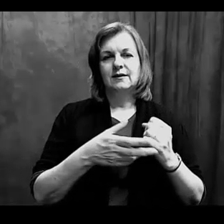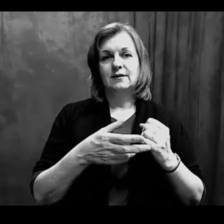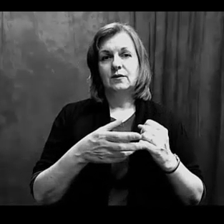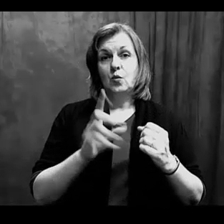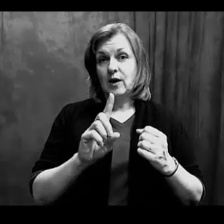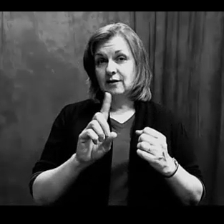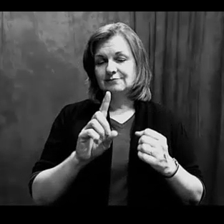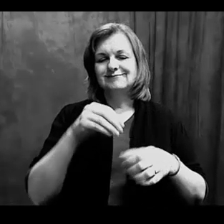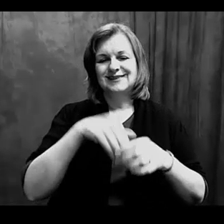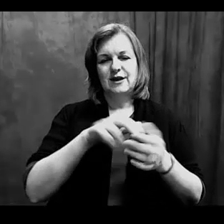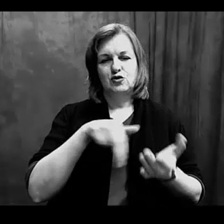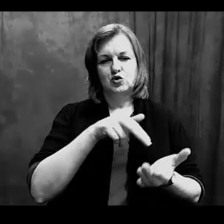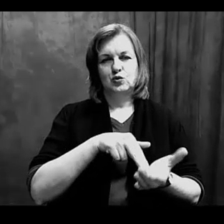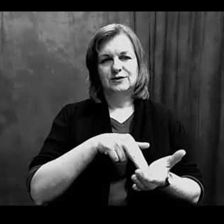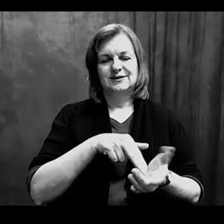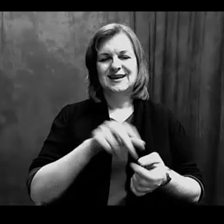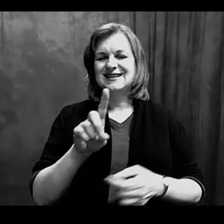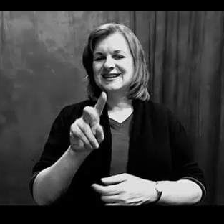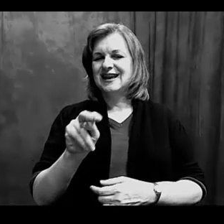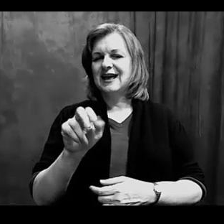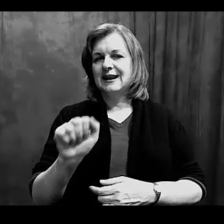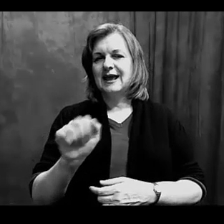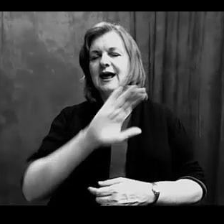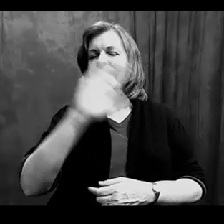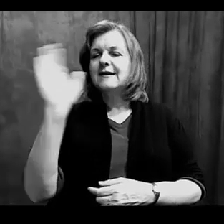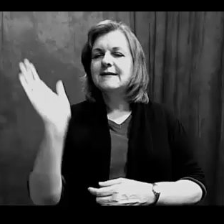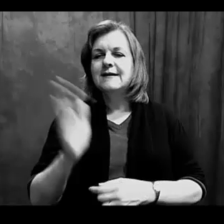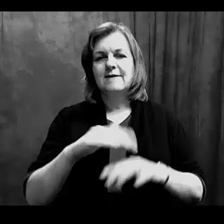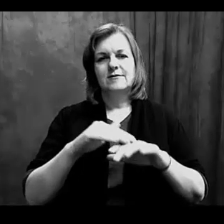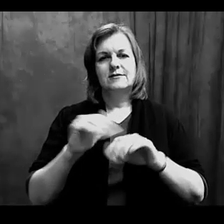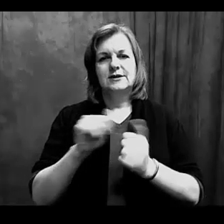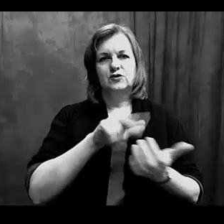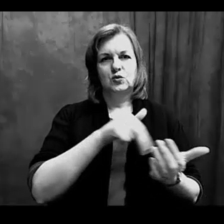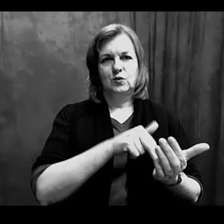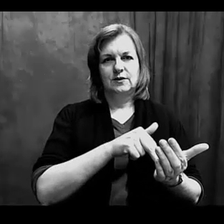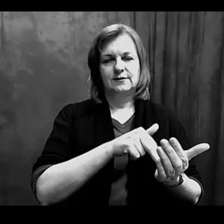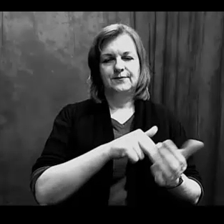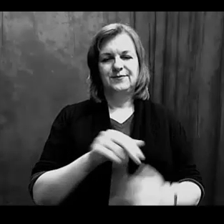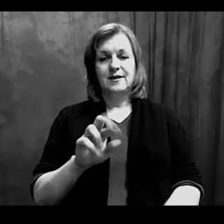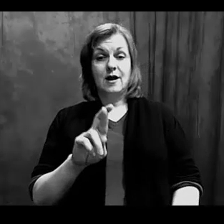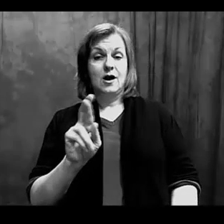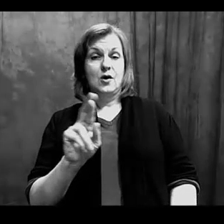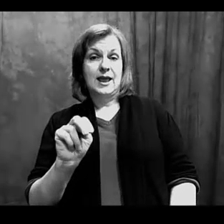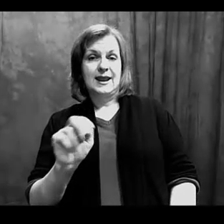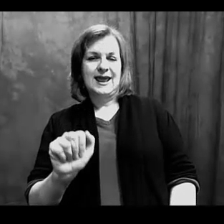lectures if you don't remember what a hydrogen bond is go back and look at that